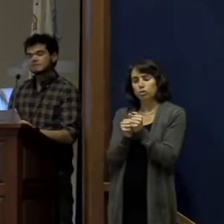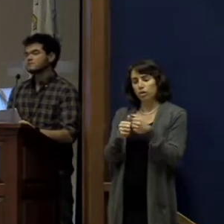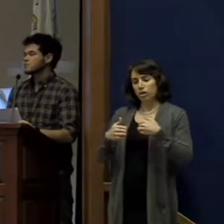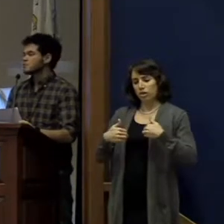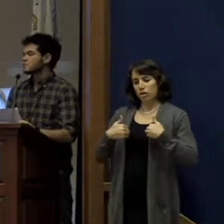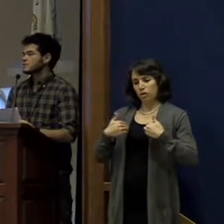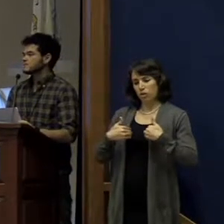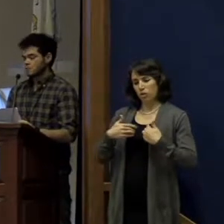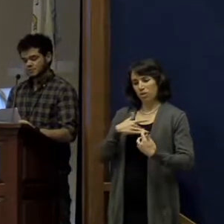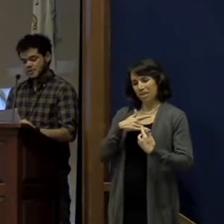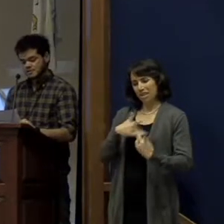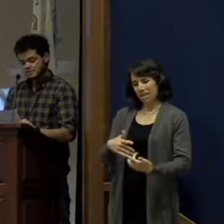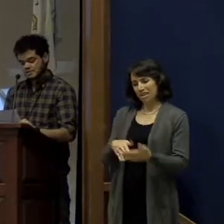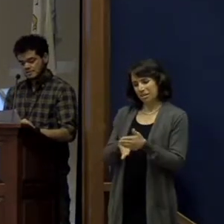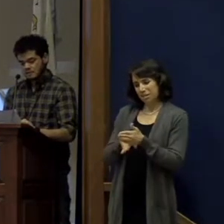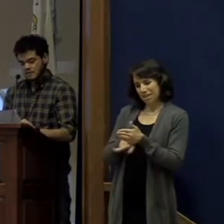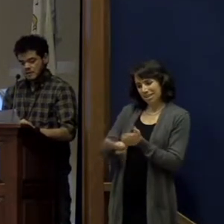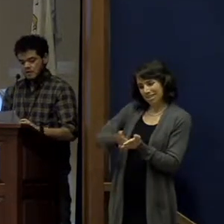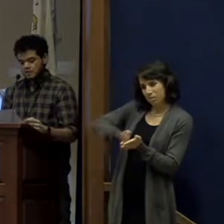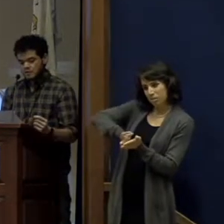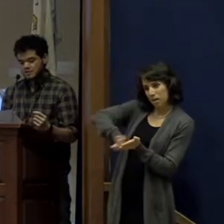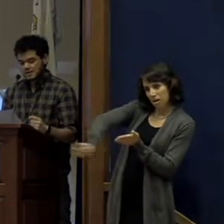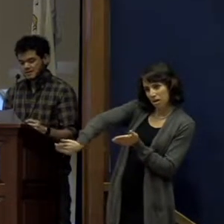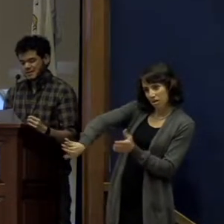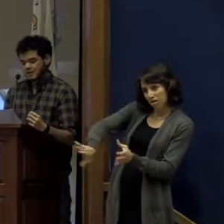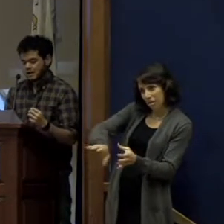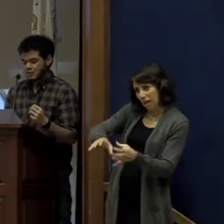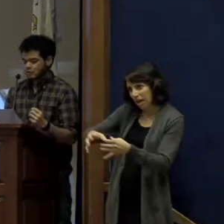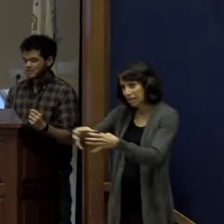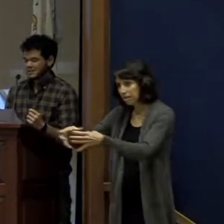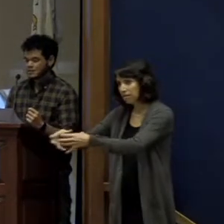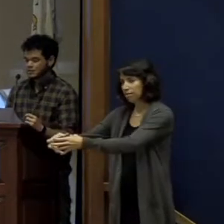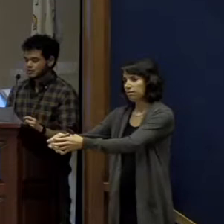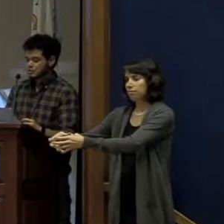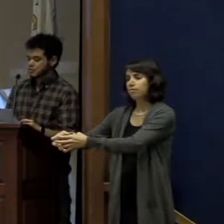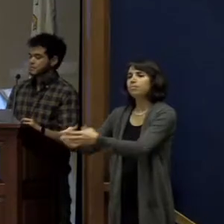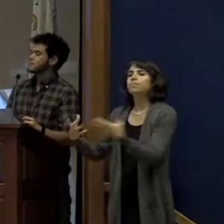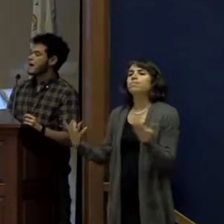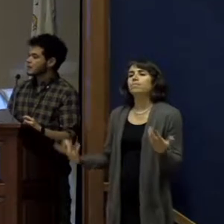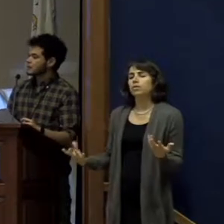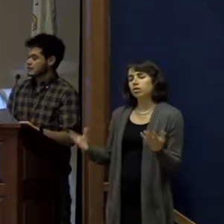informal and formal spaces and her focus now is on how minoritized youth can be empowered in their